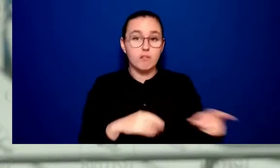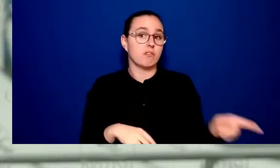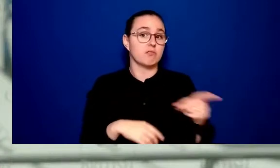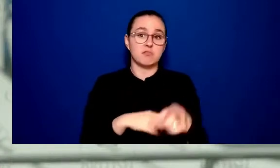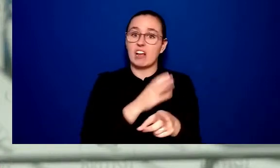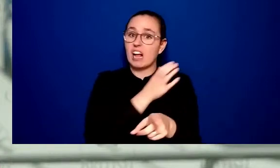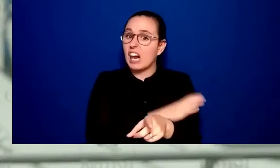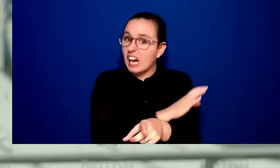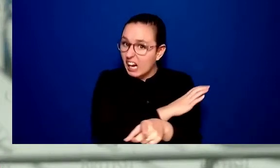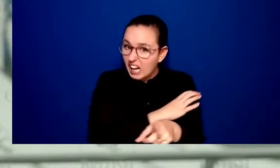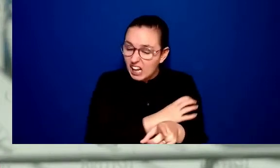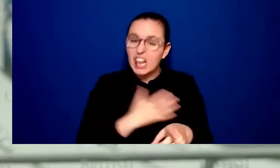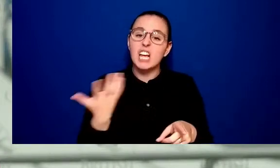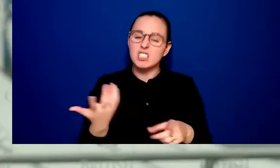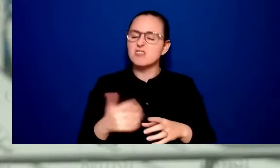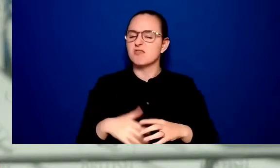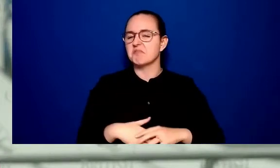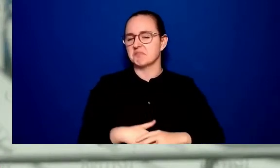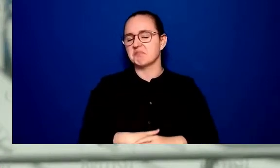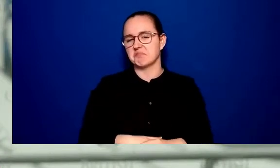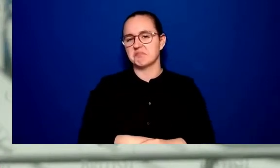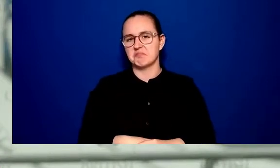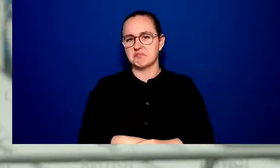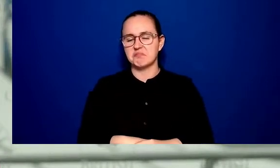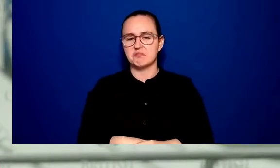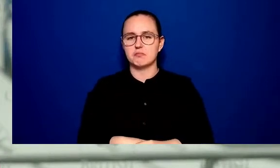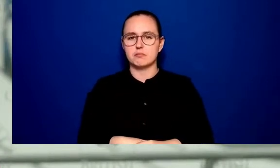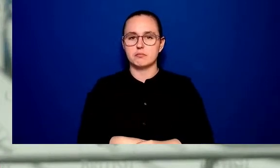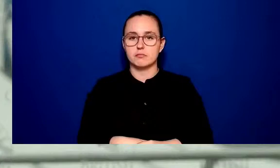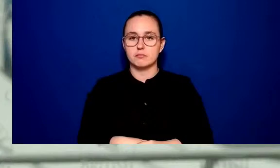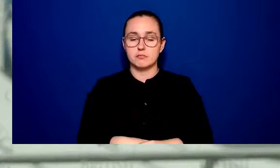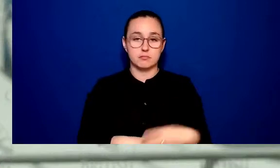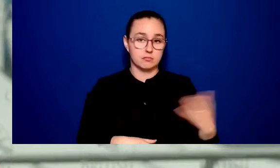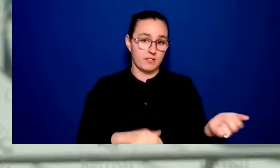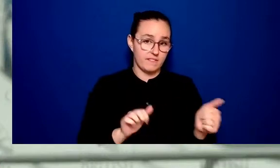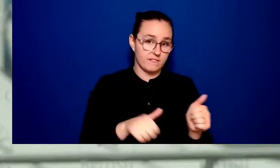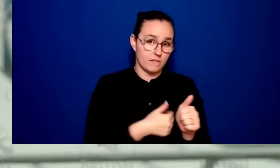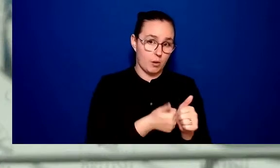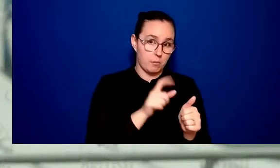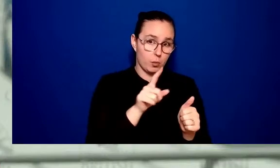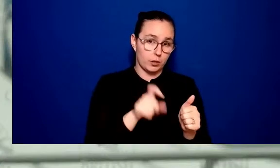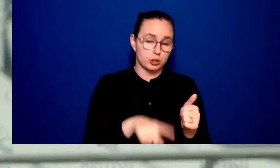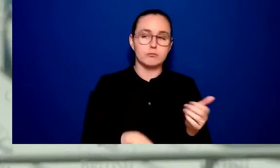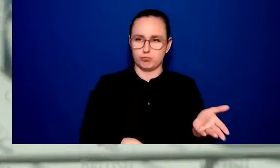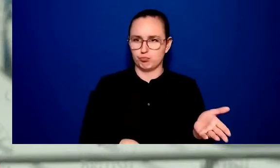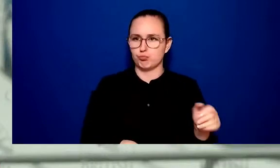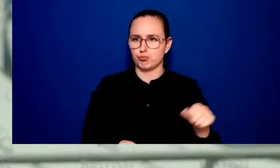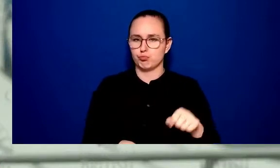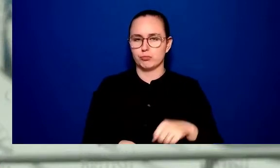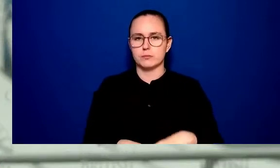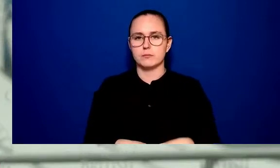Did you have a follow up? Was